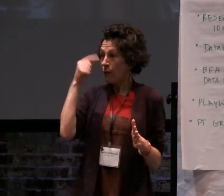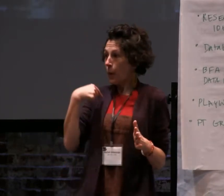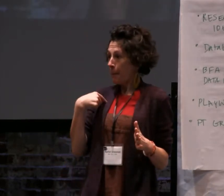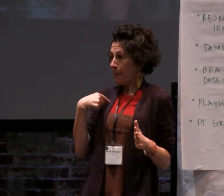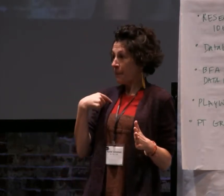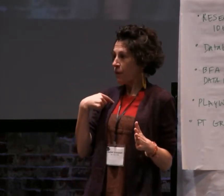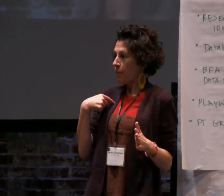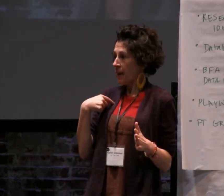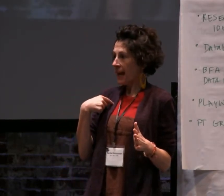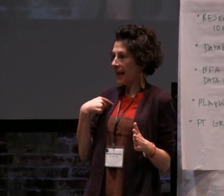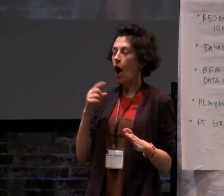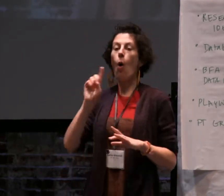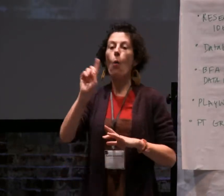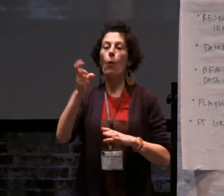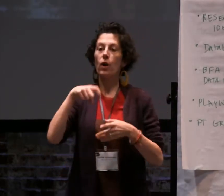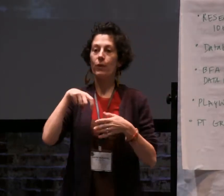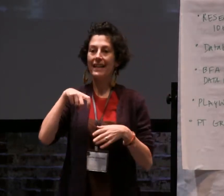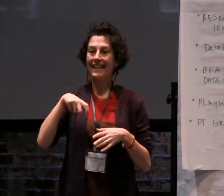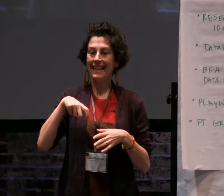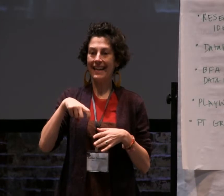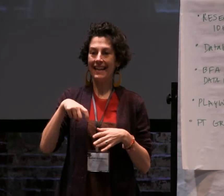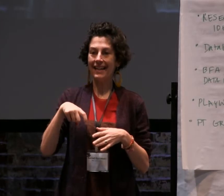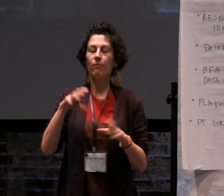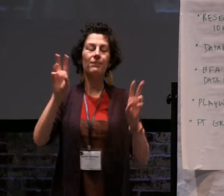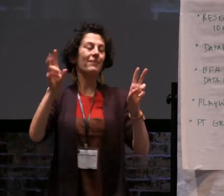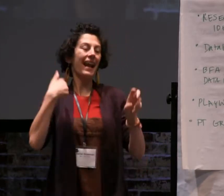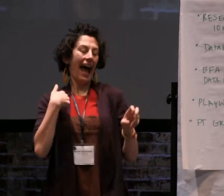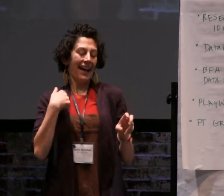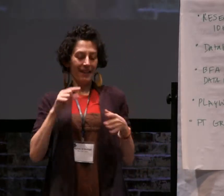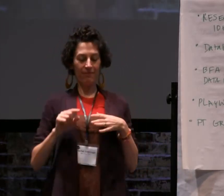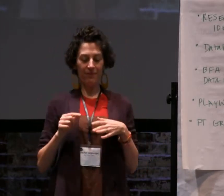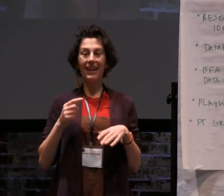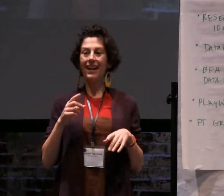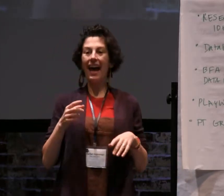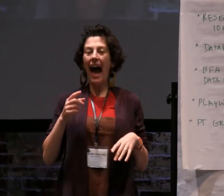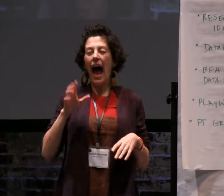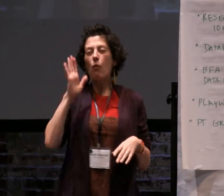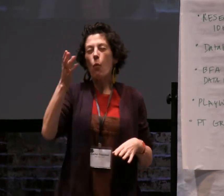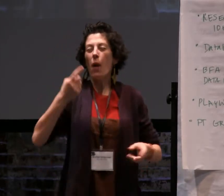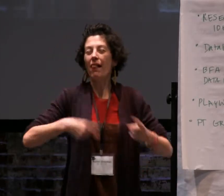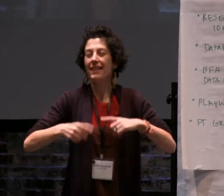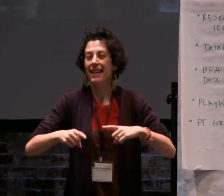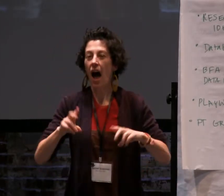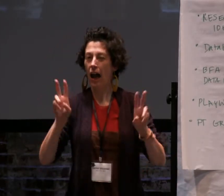in those dreams. For me, I think about where the need is.